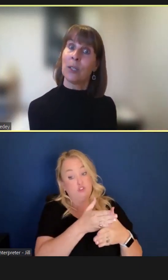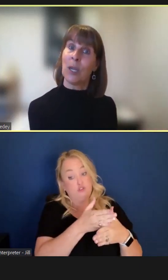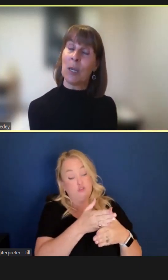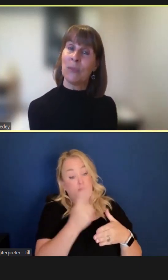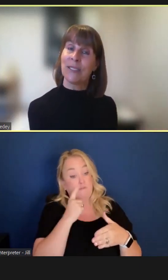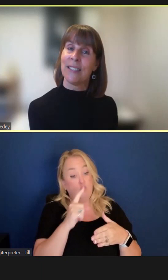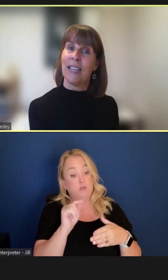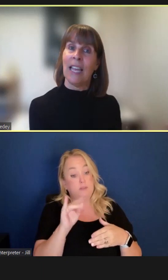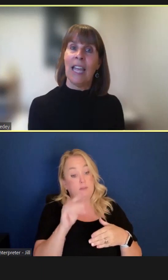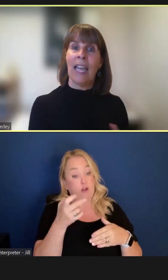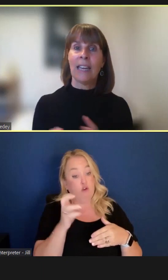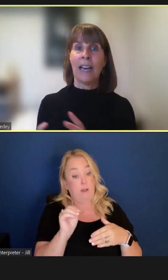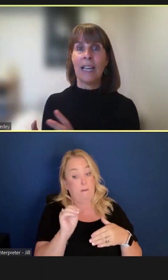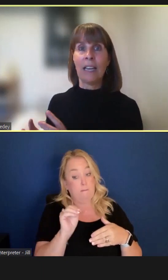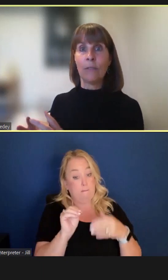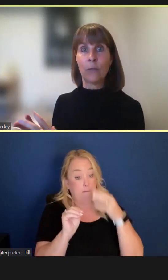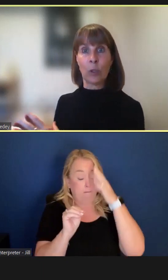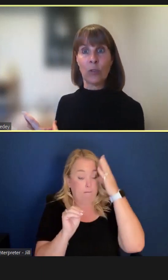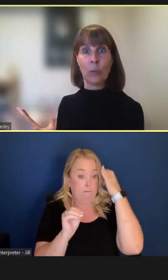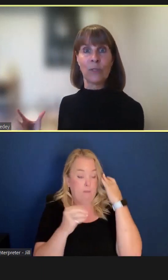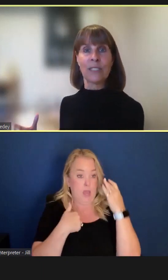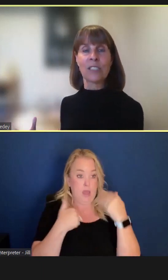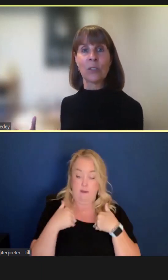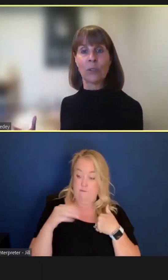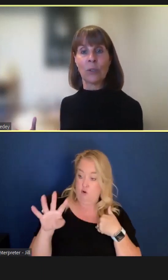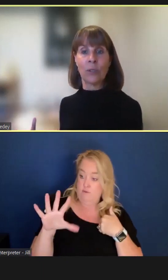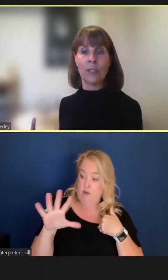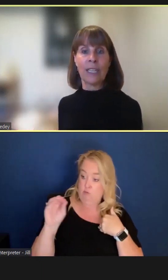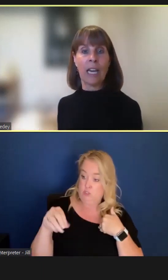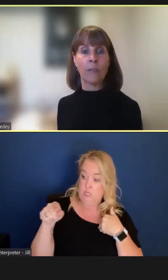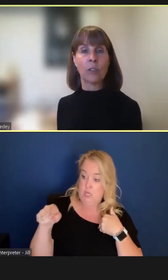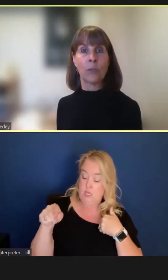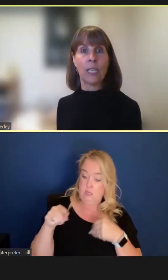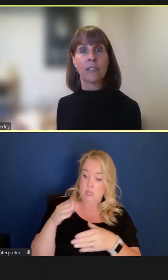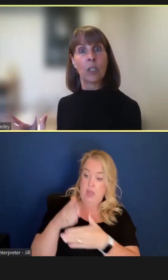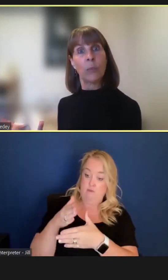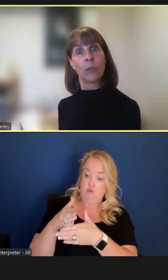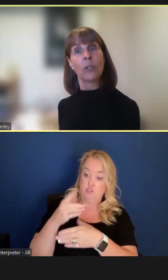tanig and I have 45% of children who are in the average range on a pure tone